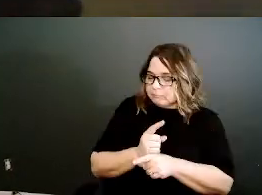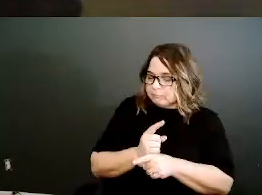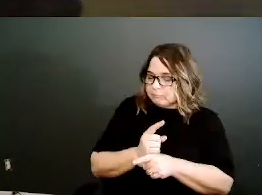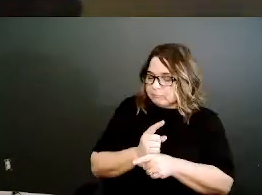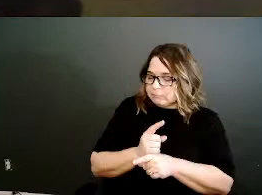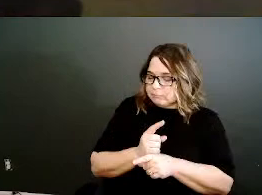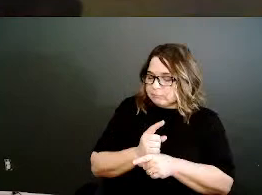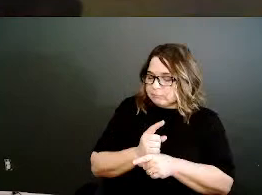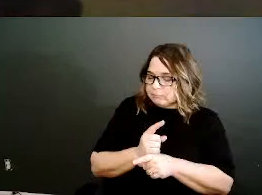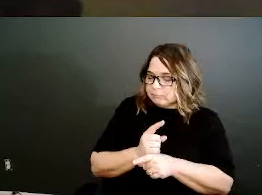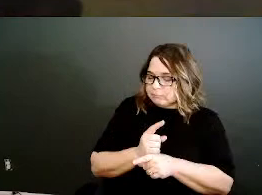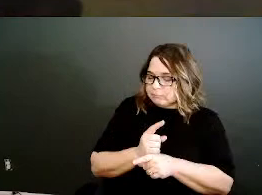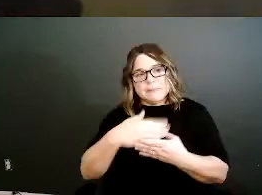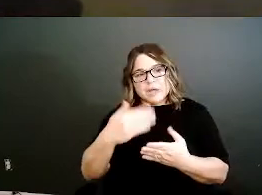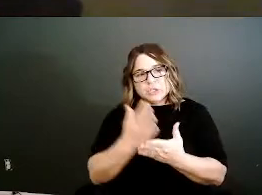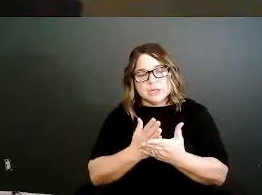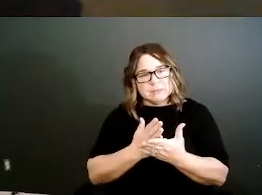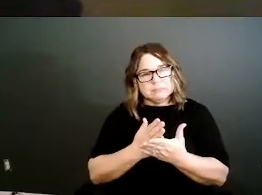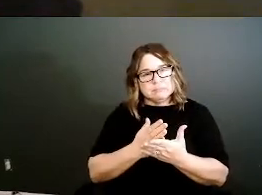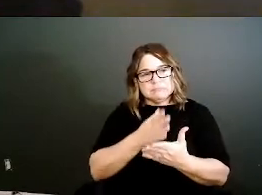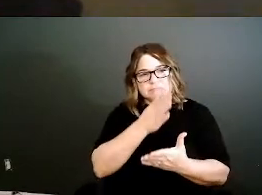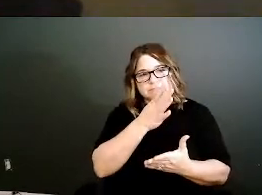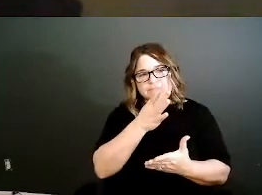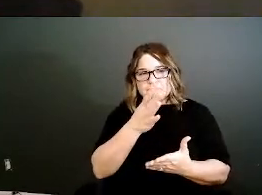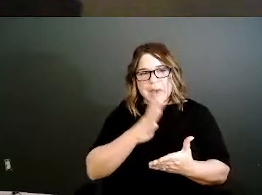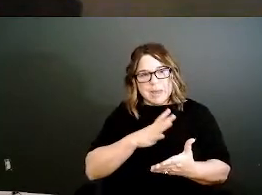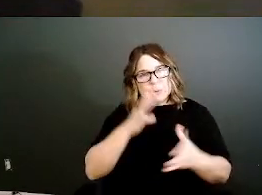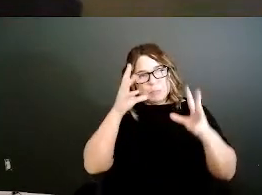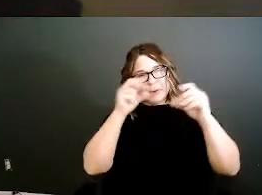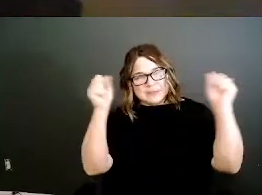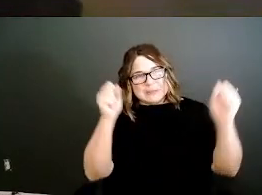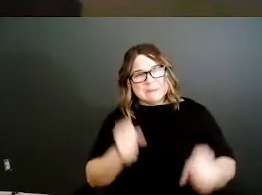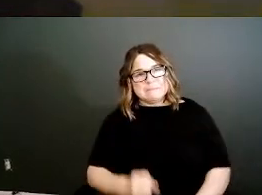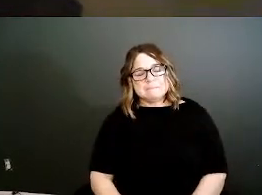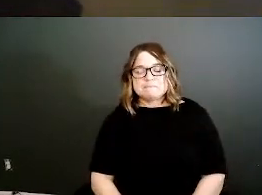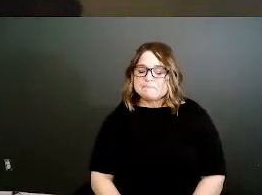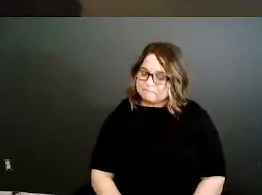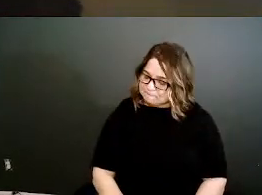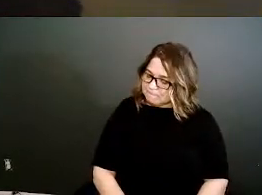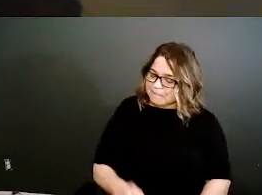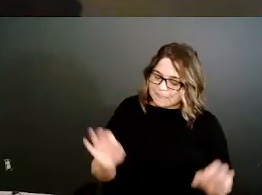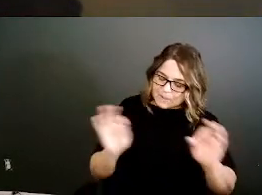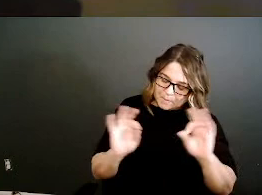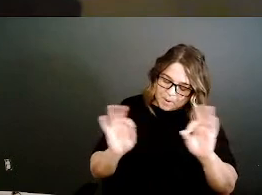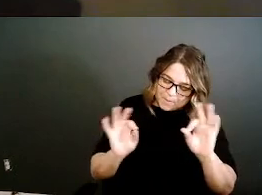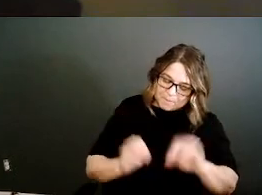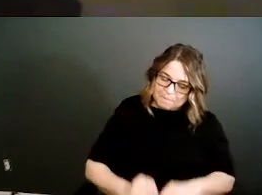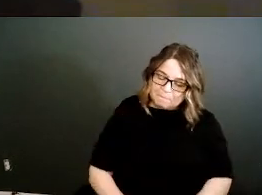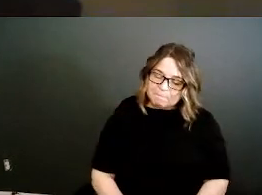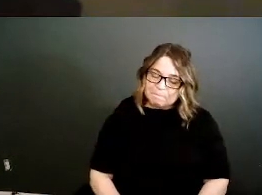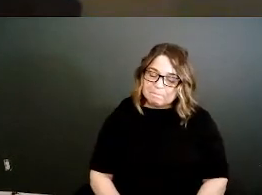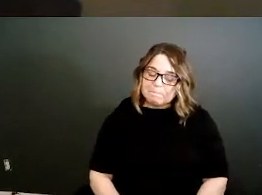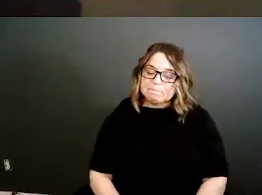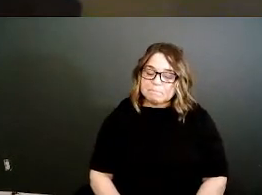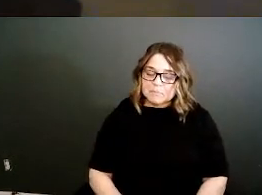≫ COUNCIL PRESIDENT BENDER: WITHOUT OBJECTION, WE'LL NOTE THAT THIS WAS COVERED IN THE FIRST ITEM. SO WITH THAT, WE HAVE COMPLETED OUR WORK ON THE 2022